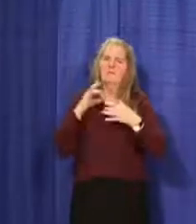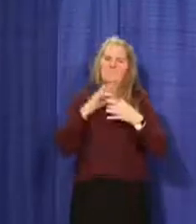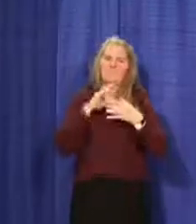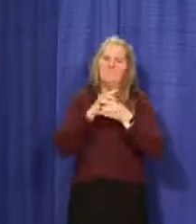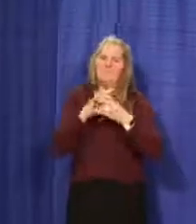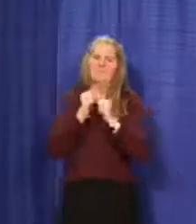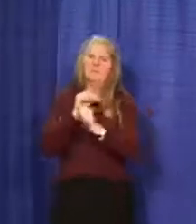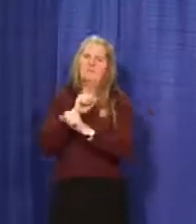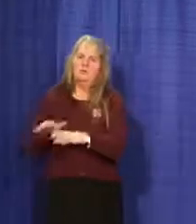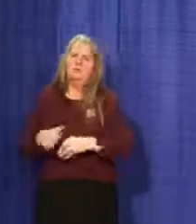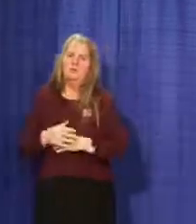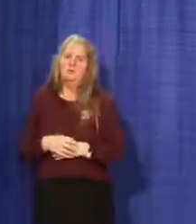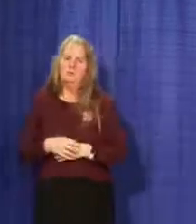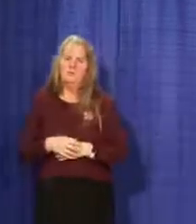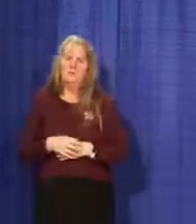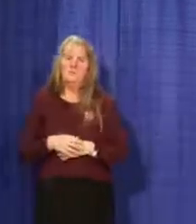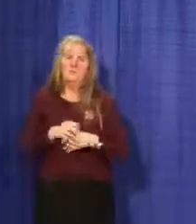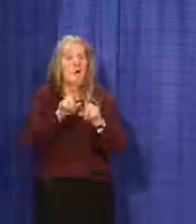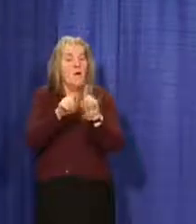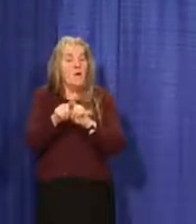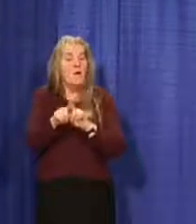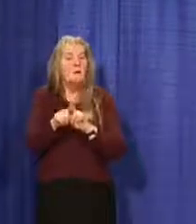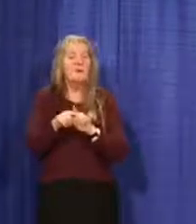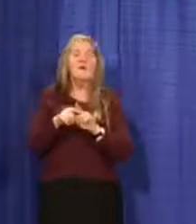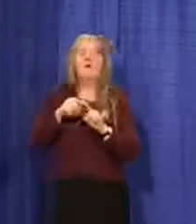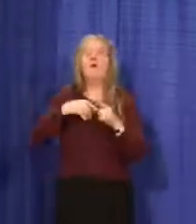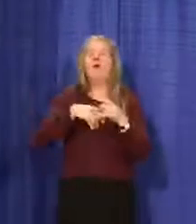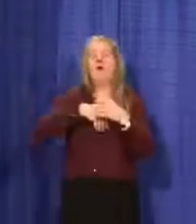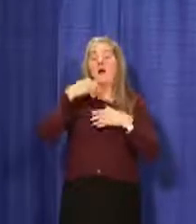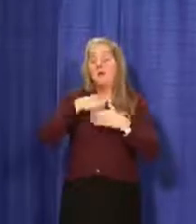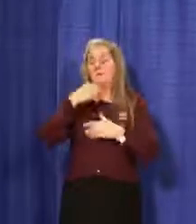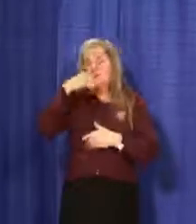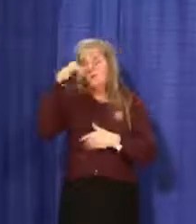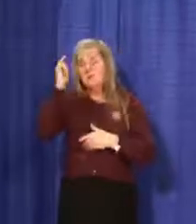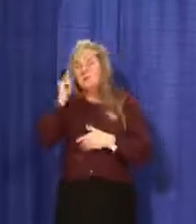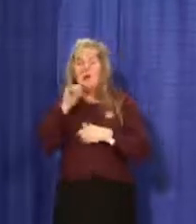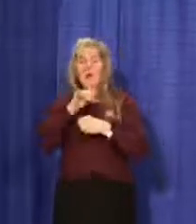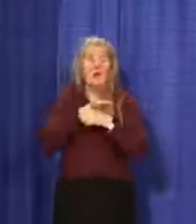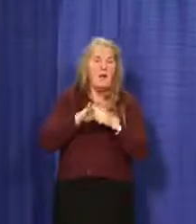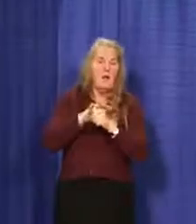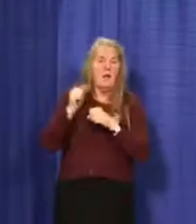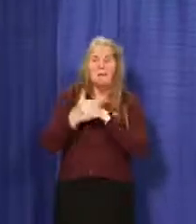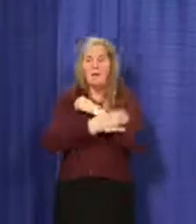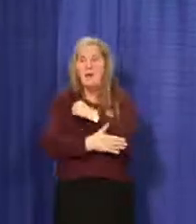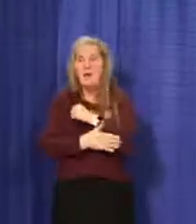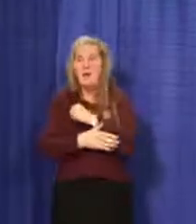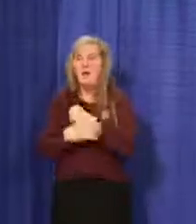Fourth, visitors from outside the region, even outside the territory or country may have